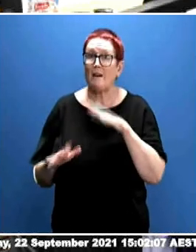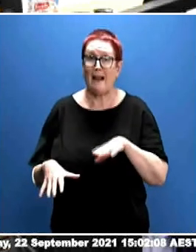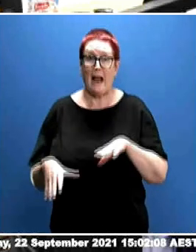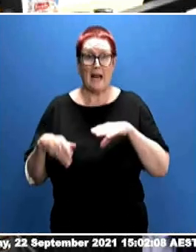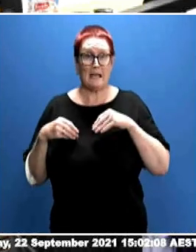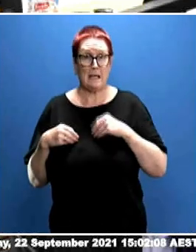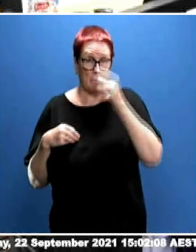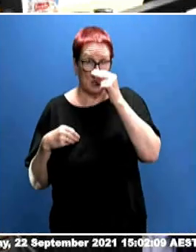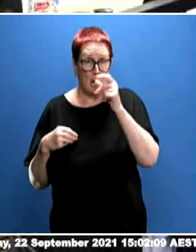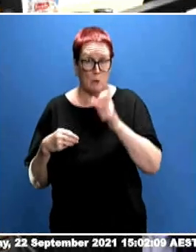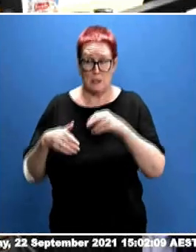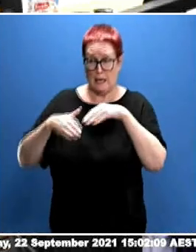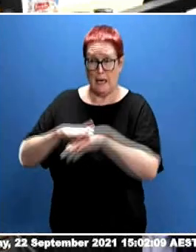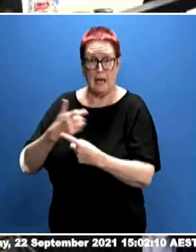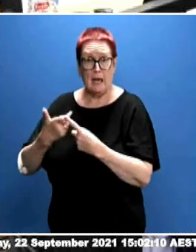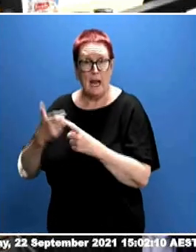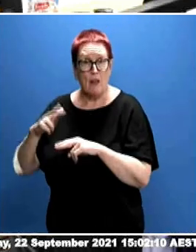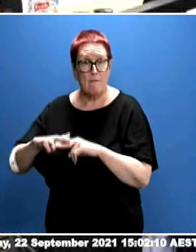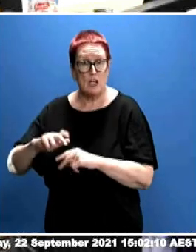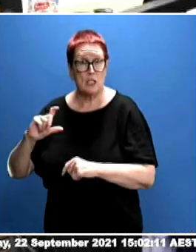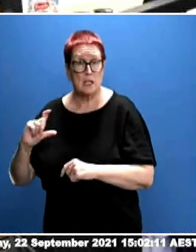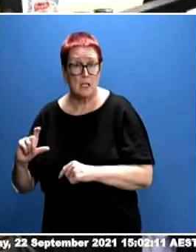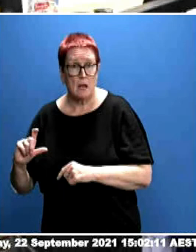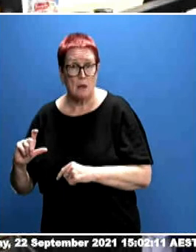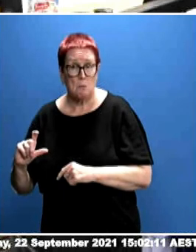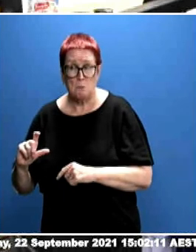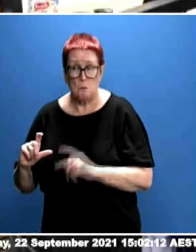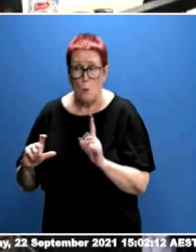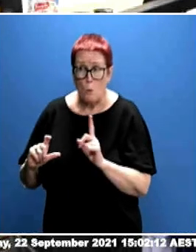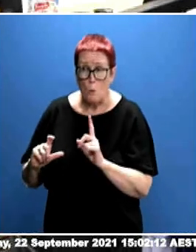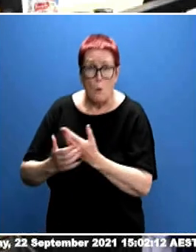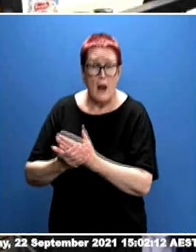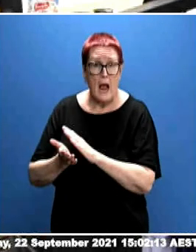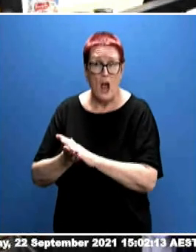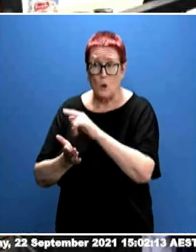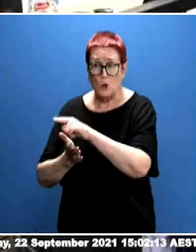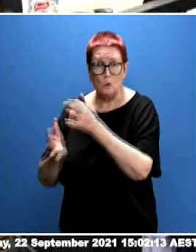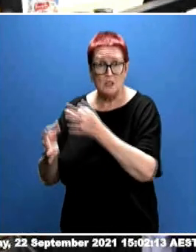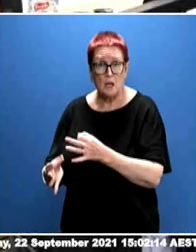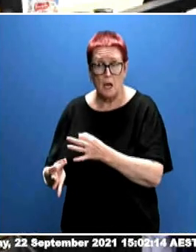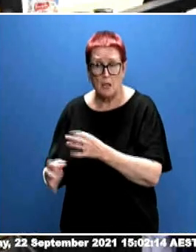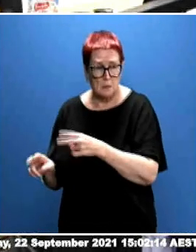Centre, to determine whether the person has a disability?